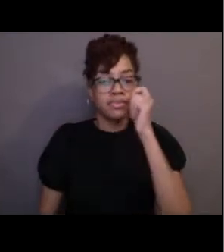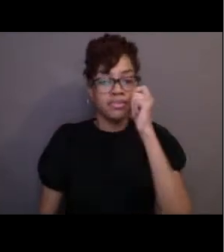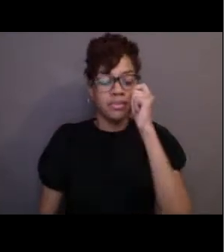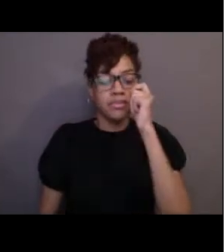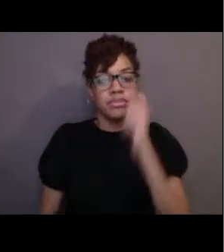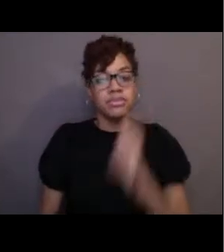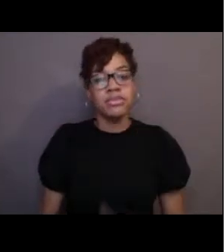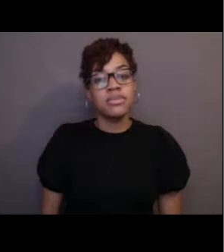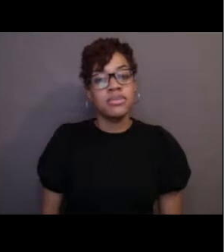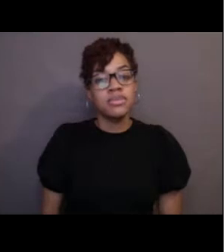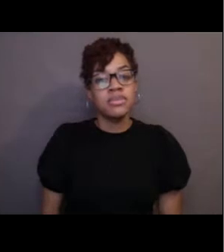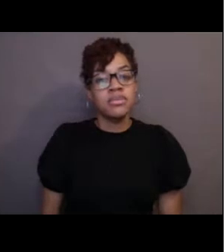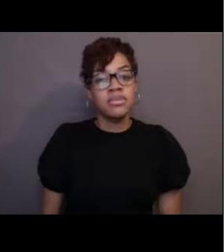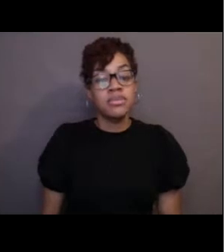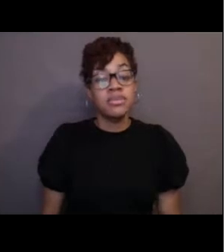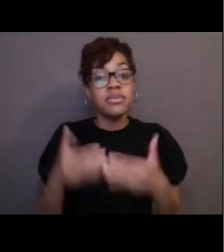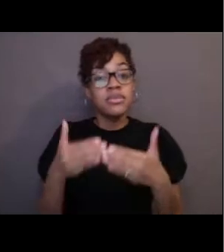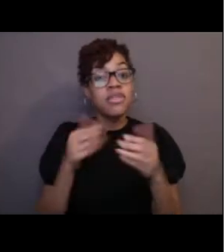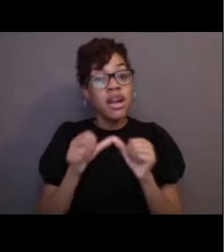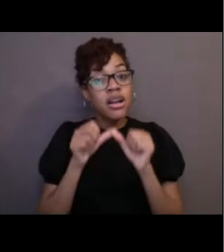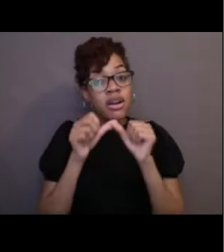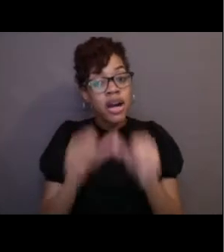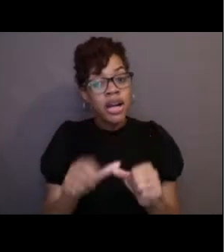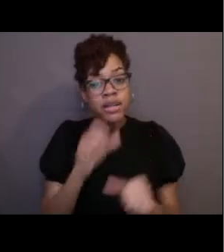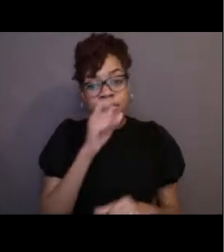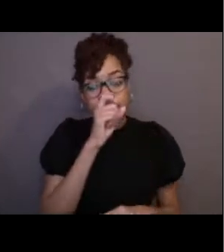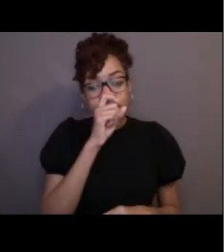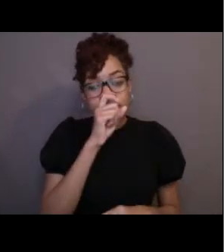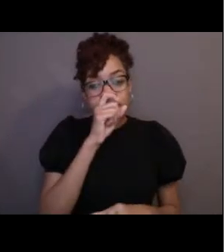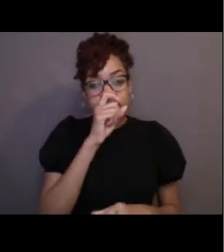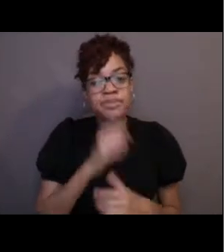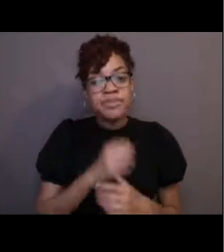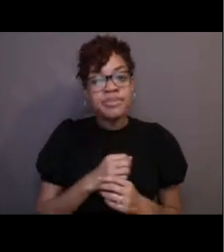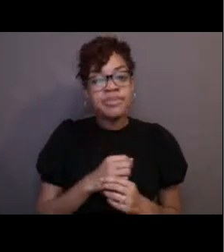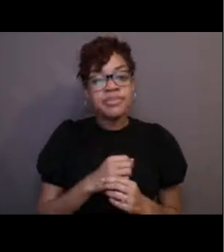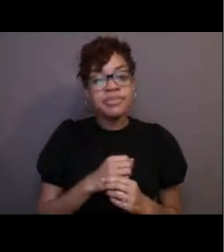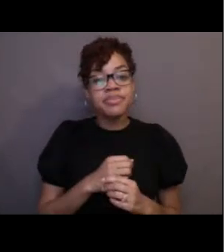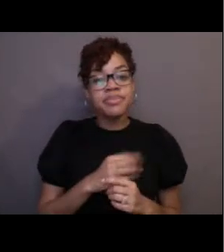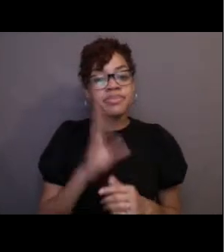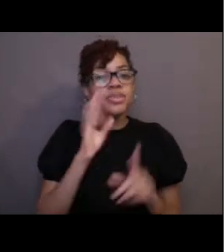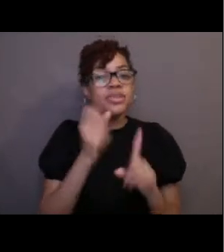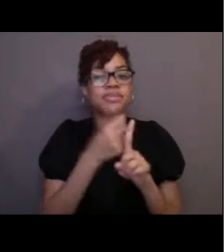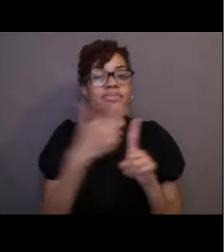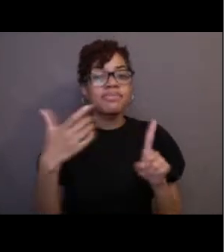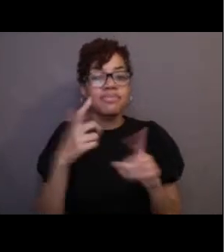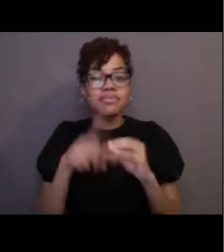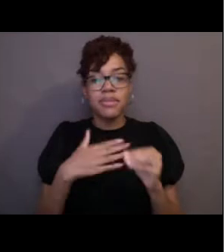So before I go on and specifically talk about some of the work I do and some more specific details about turtles,